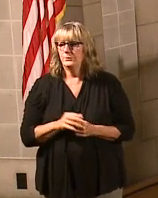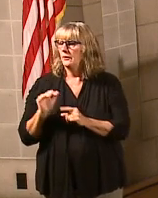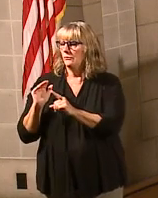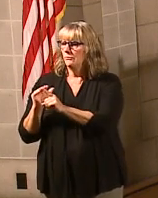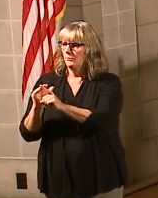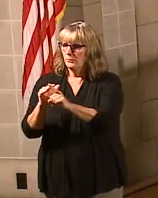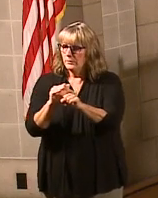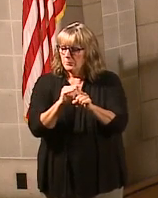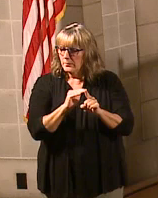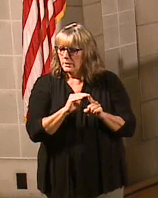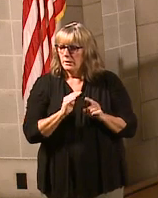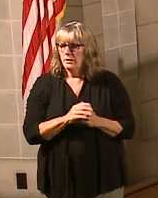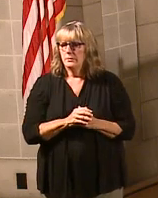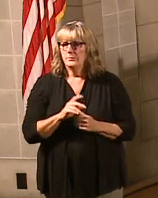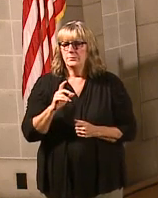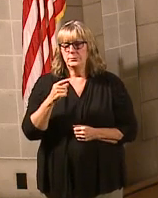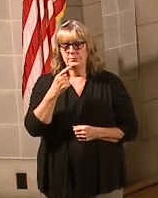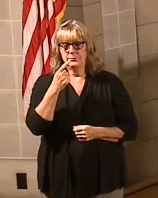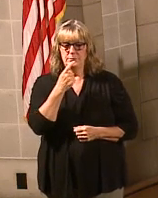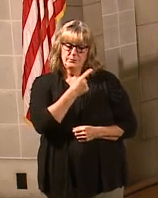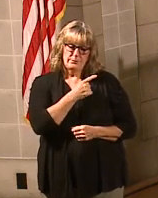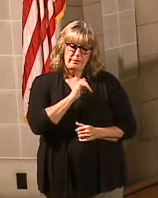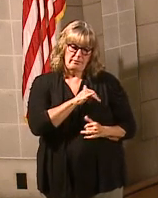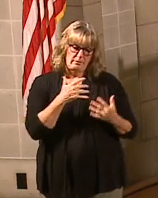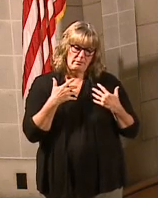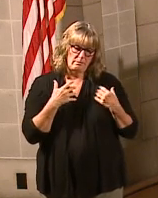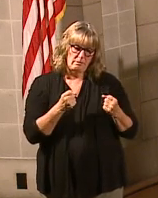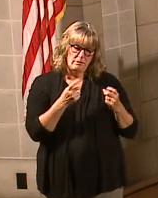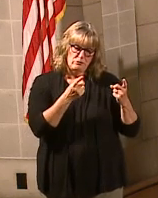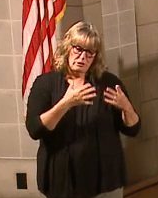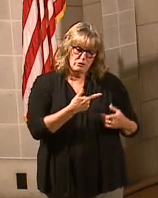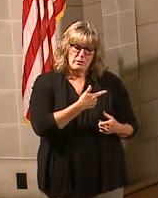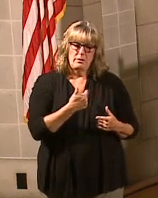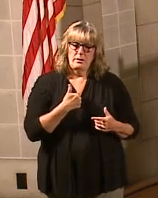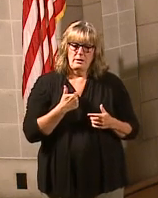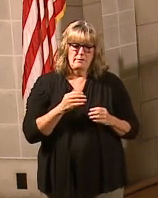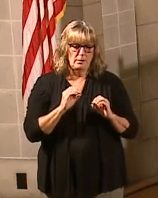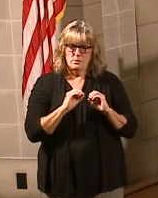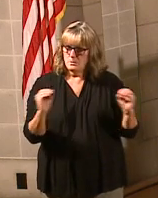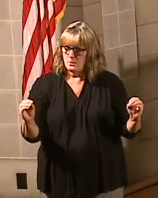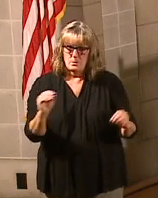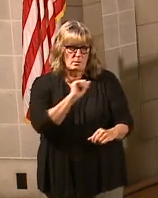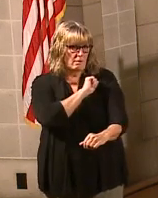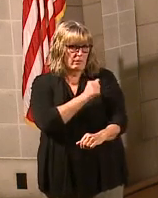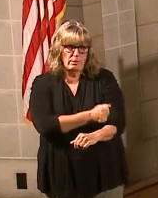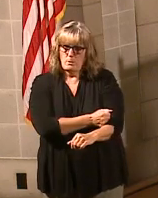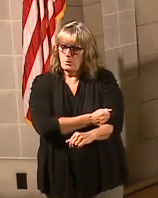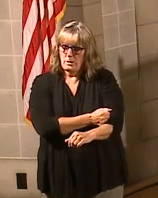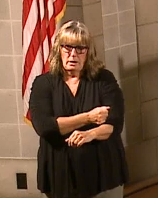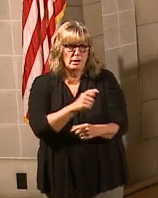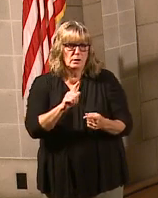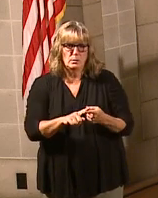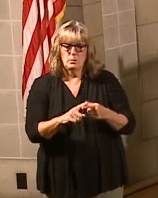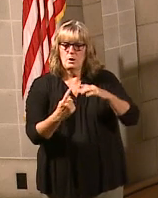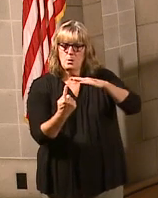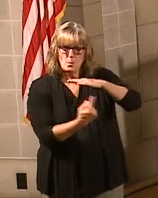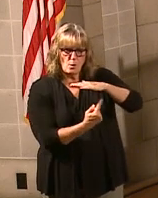TO THE DOUGLAS COUNTY HEALTH